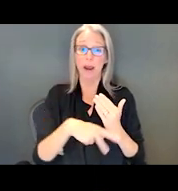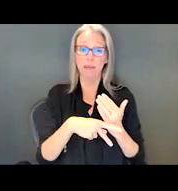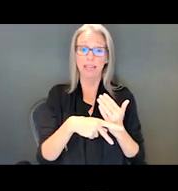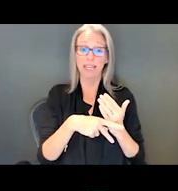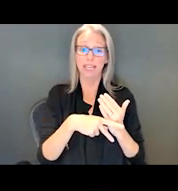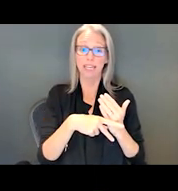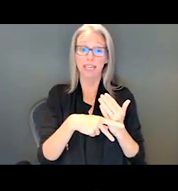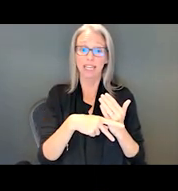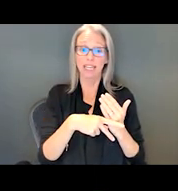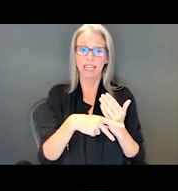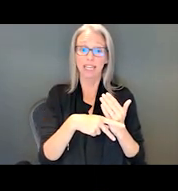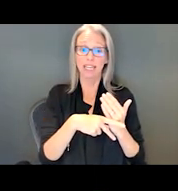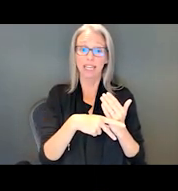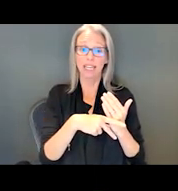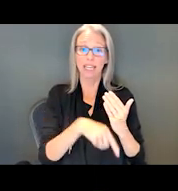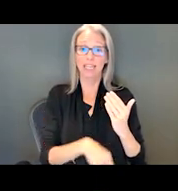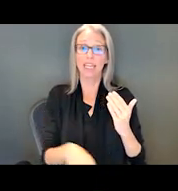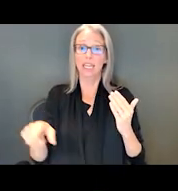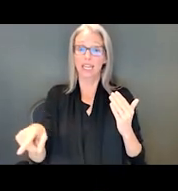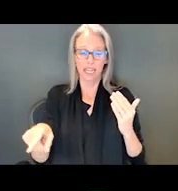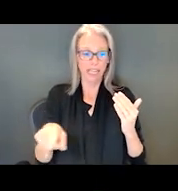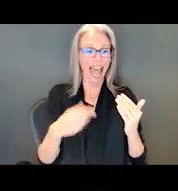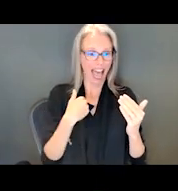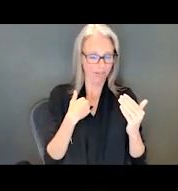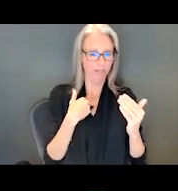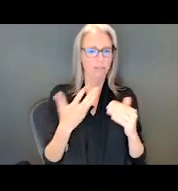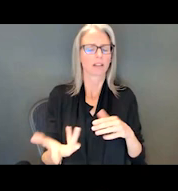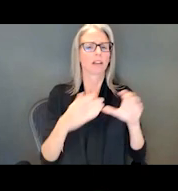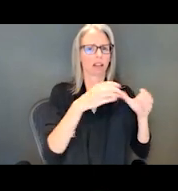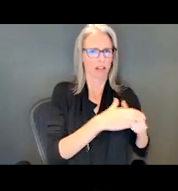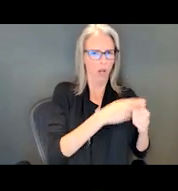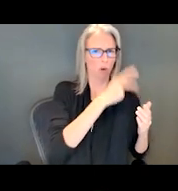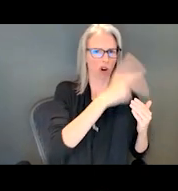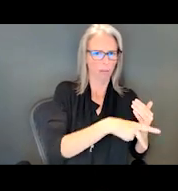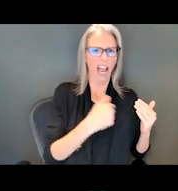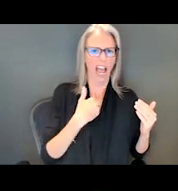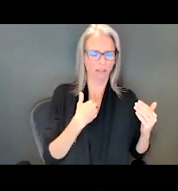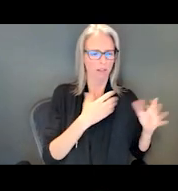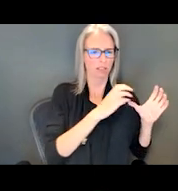immigrants as if they were Very separate when they're not.